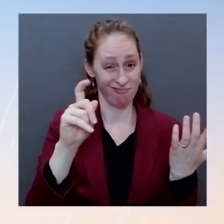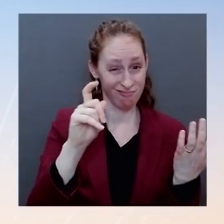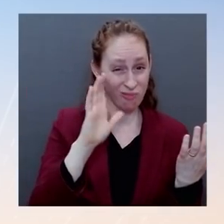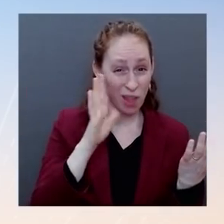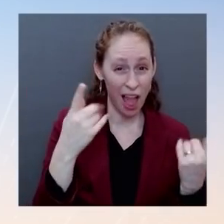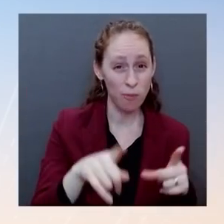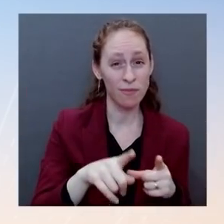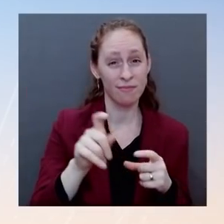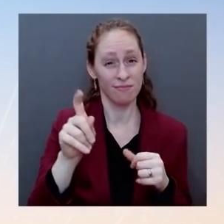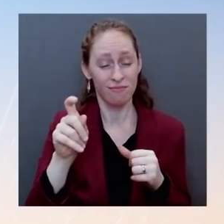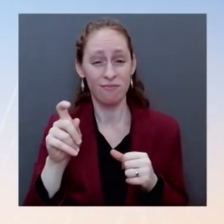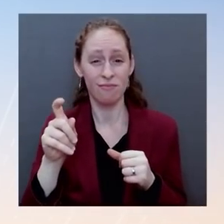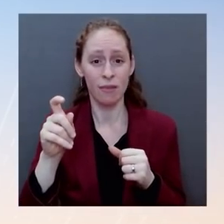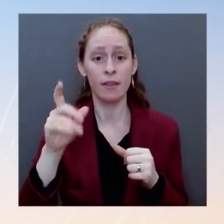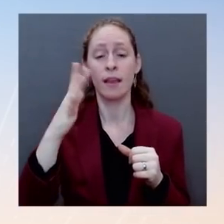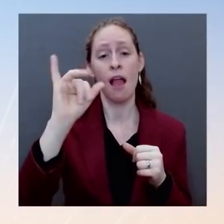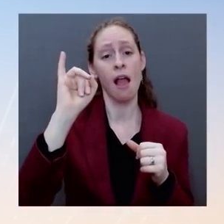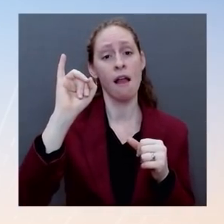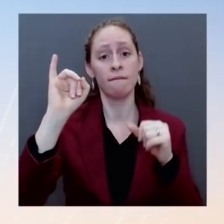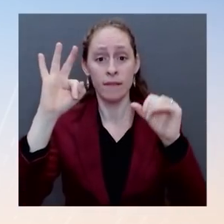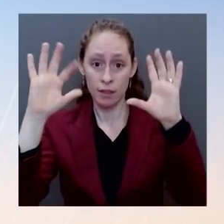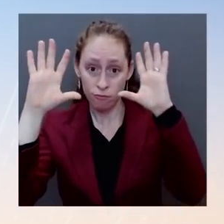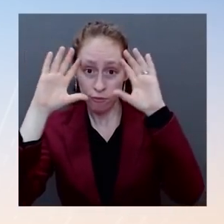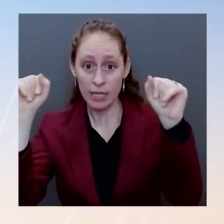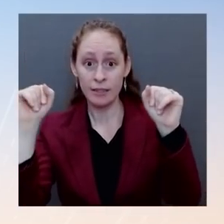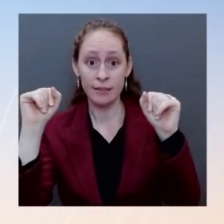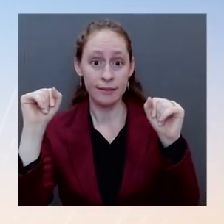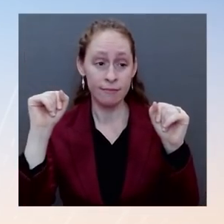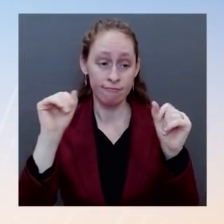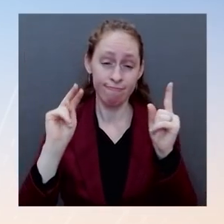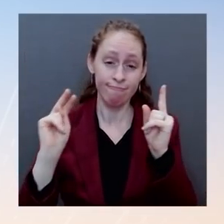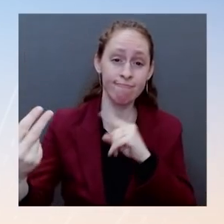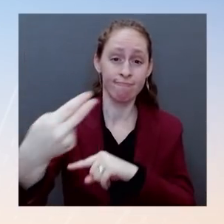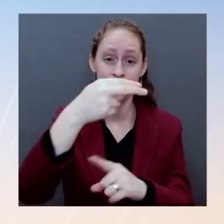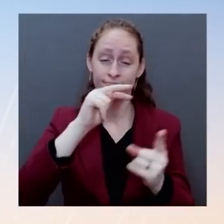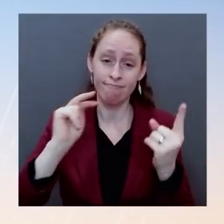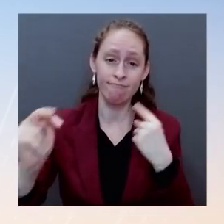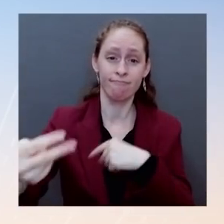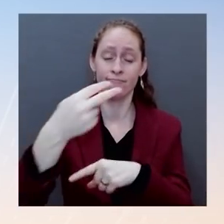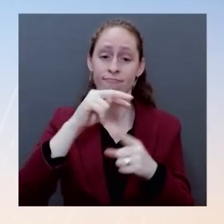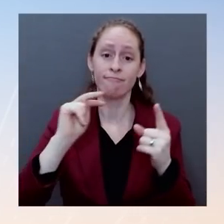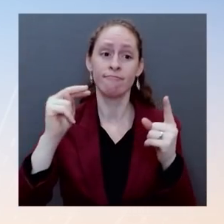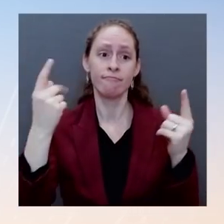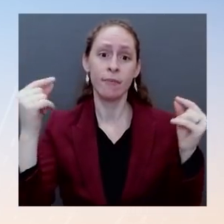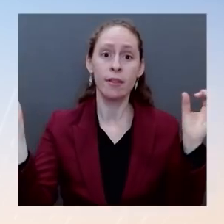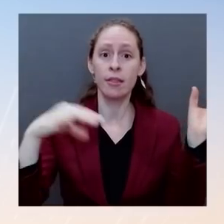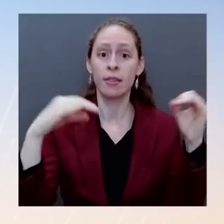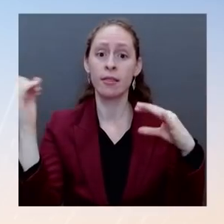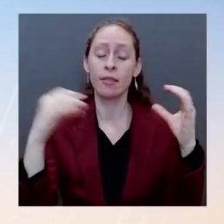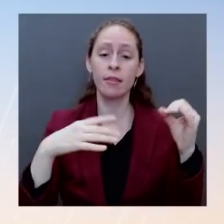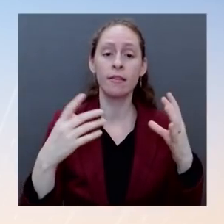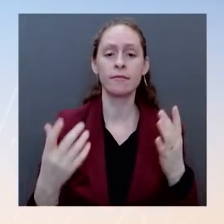So his view and, I think, the view of many in the Senate and many Americans, including the activists you referenced,